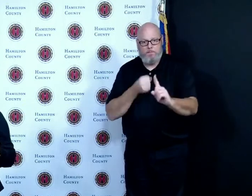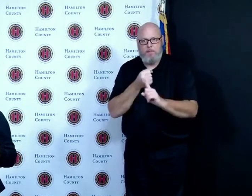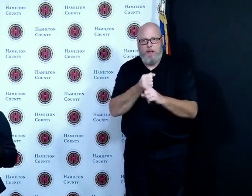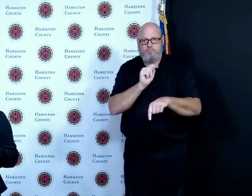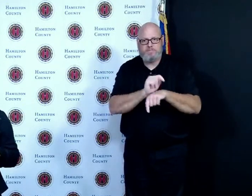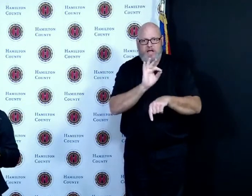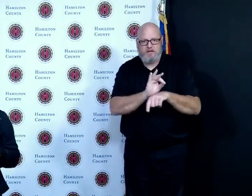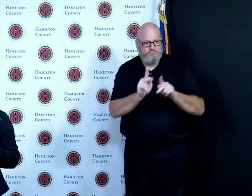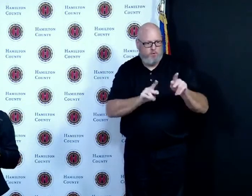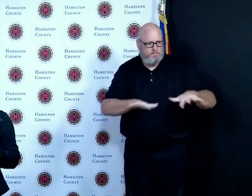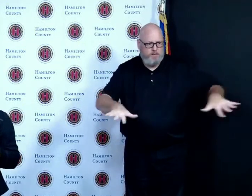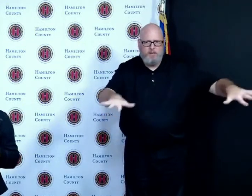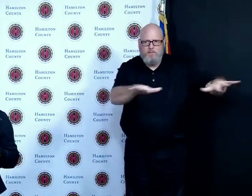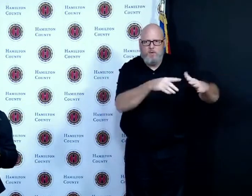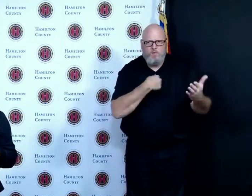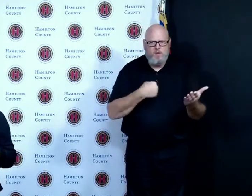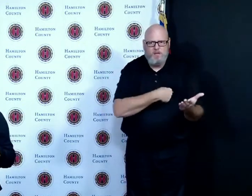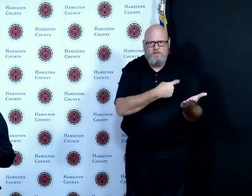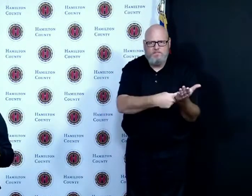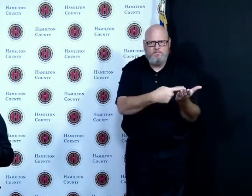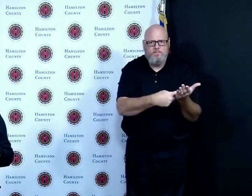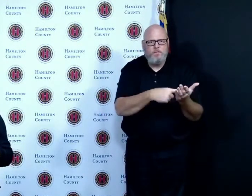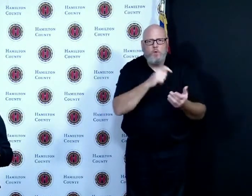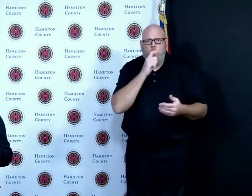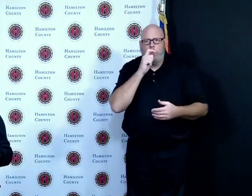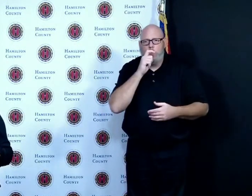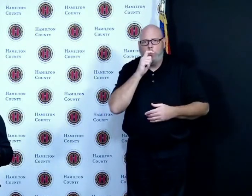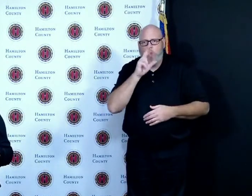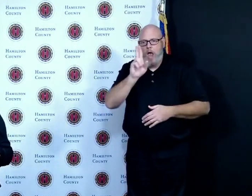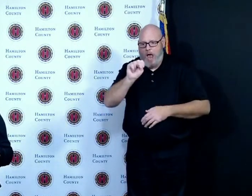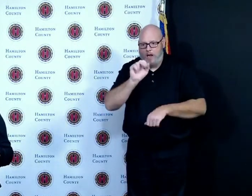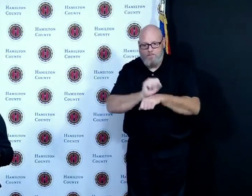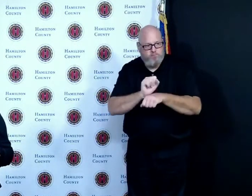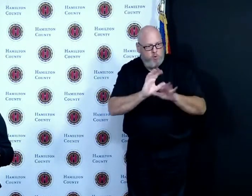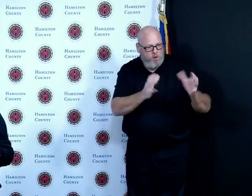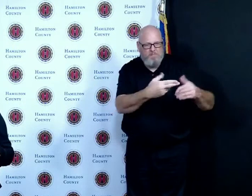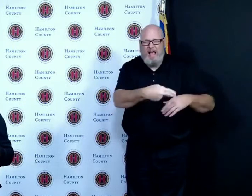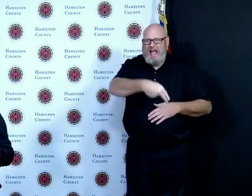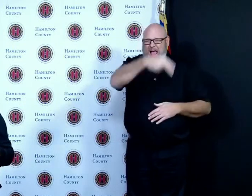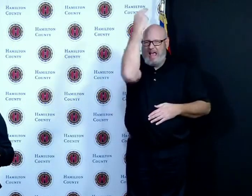to federal government we believe that the task force positions us to build on what has been